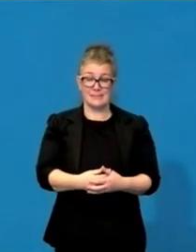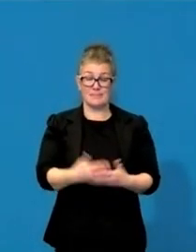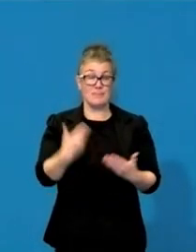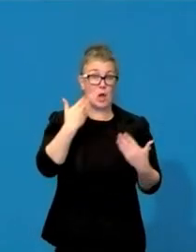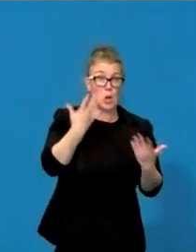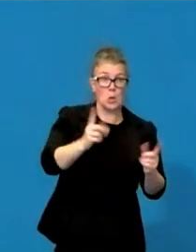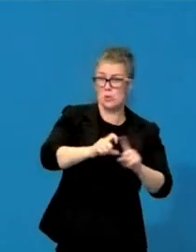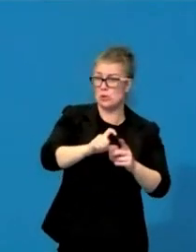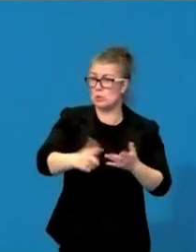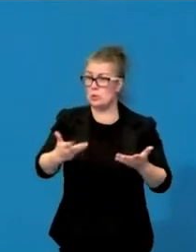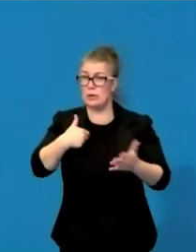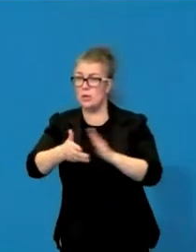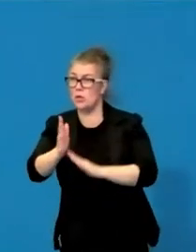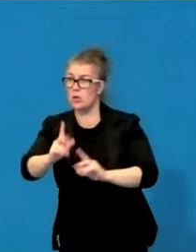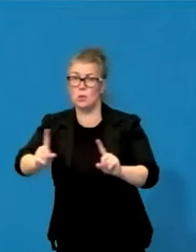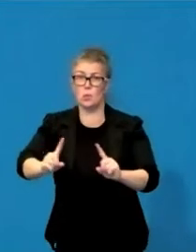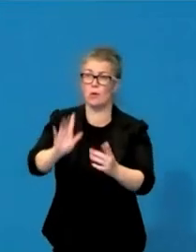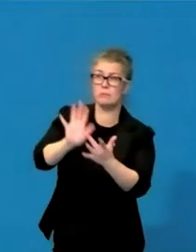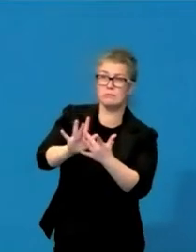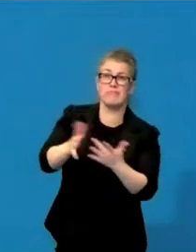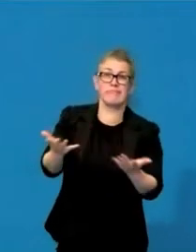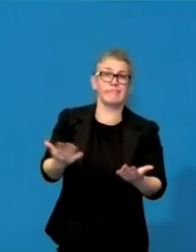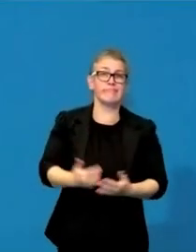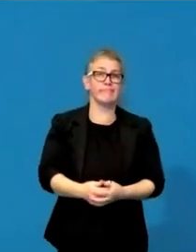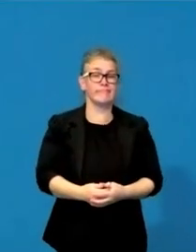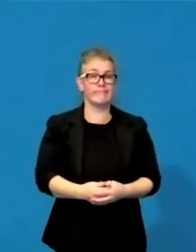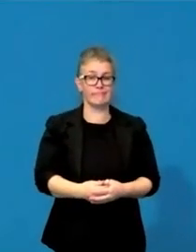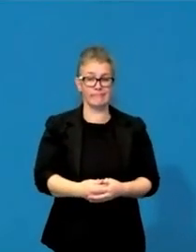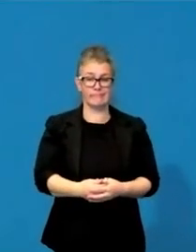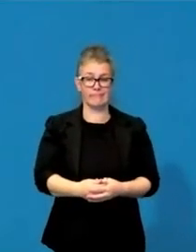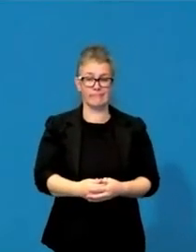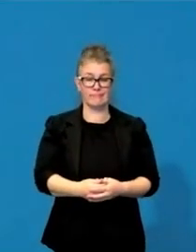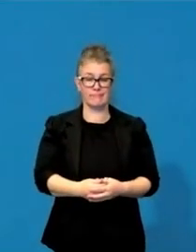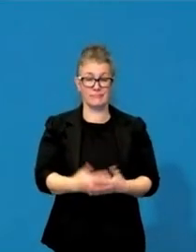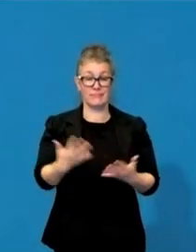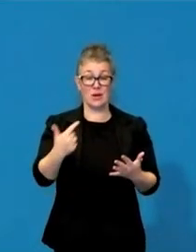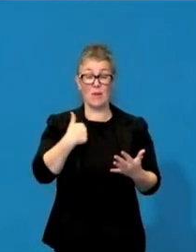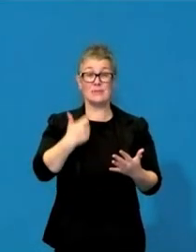do, you know. And I've just been living with Bubbaboy just day by day, you know.